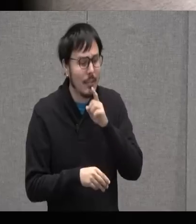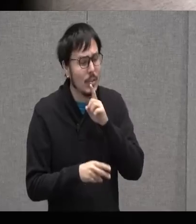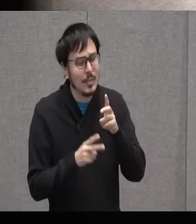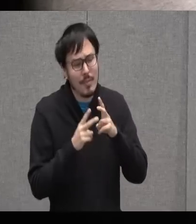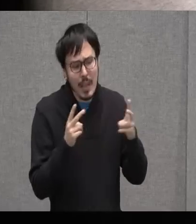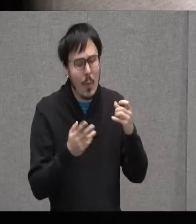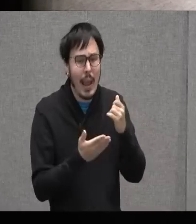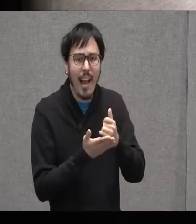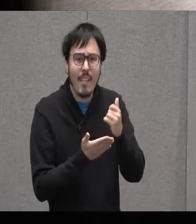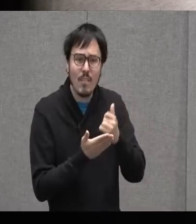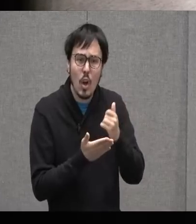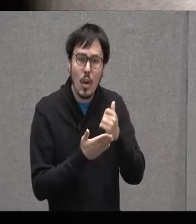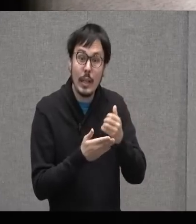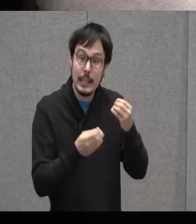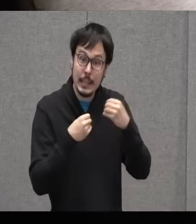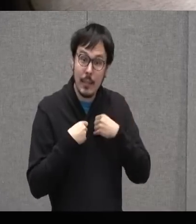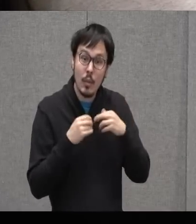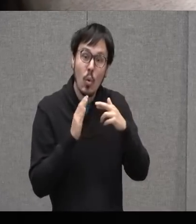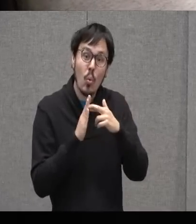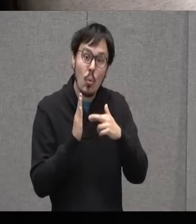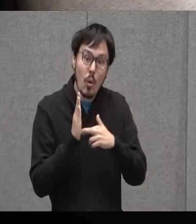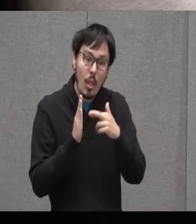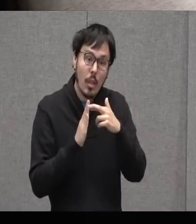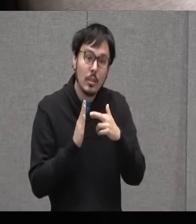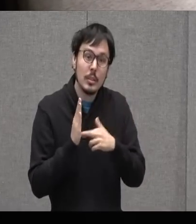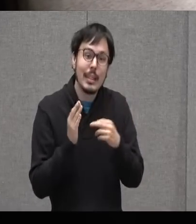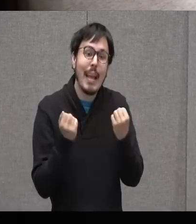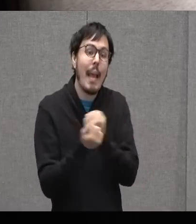Math gives us rules that everyone can agree on.